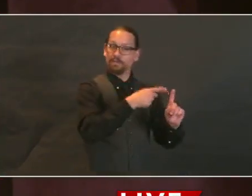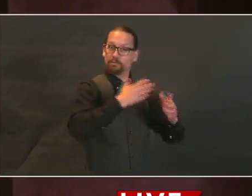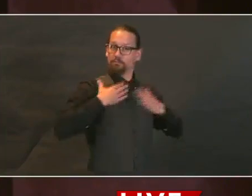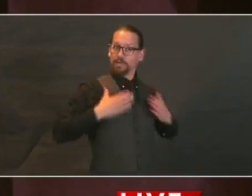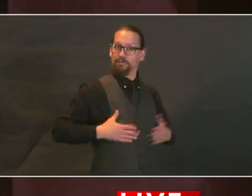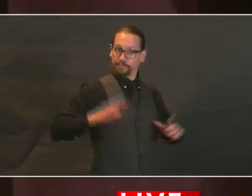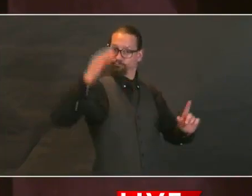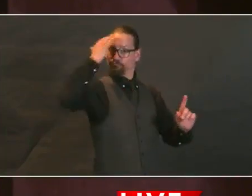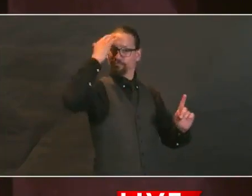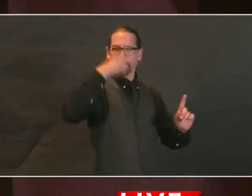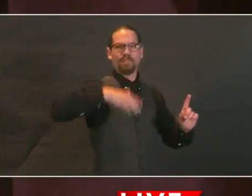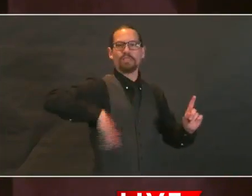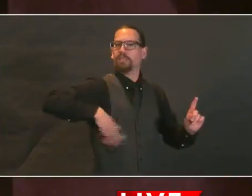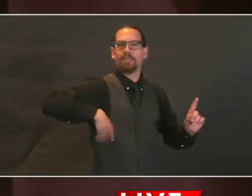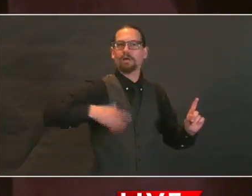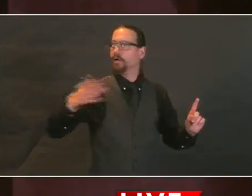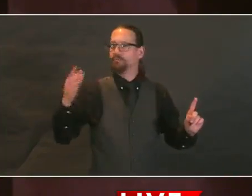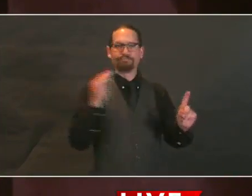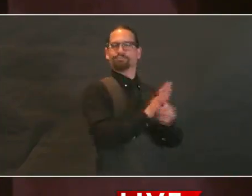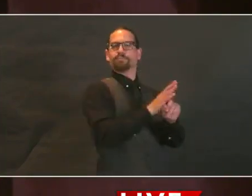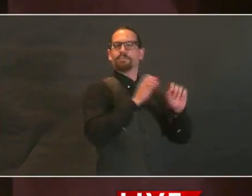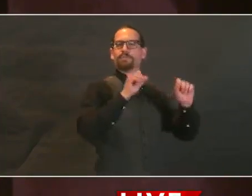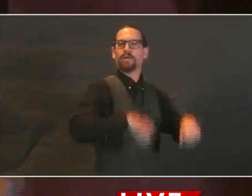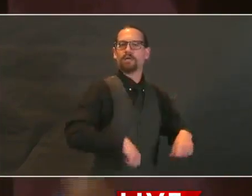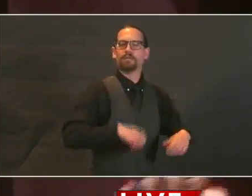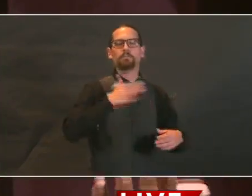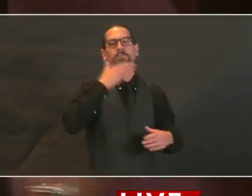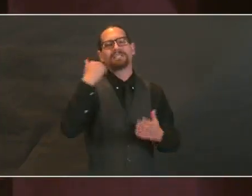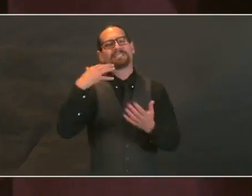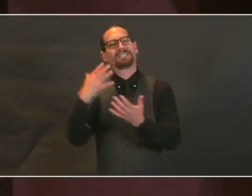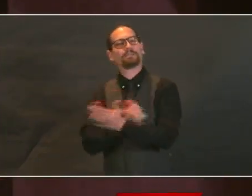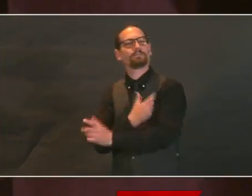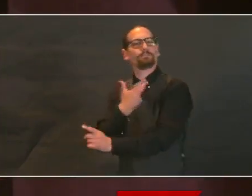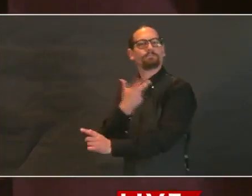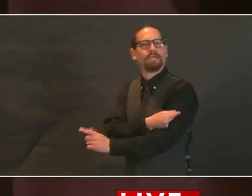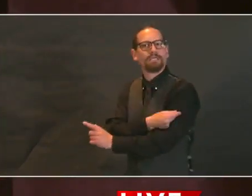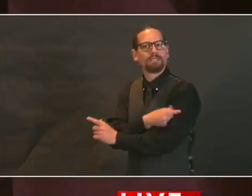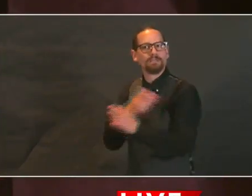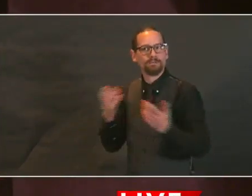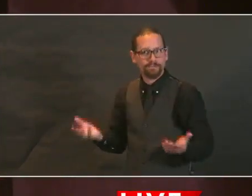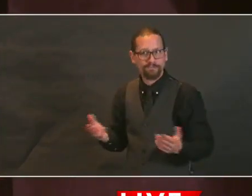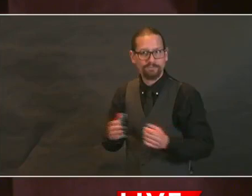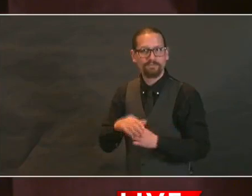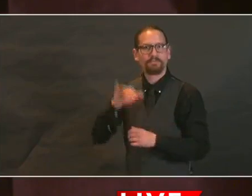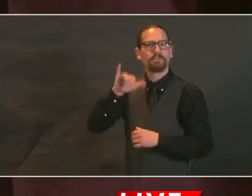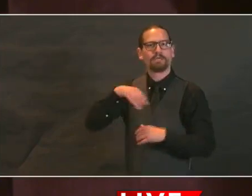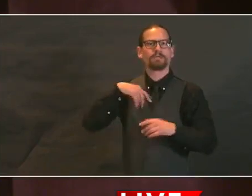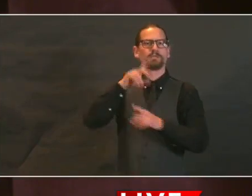AND SEEING HOW SIGNIFICANTLY IT HAS CHANGED AND HOW PREDOMINANT VARIANT FORMS OF